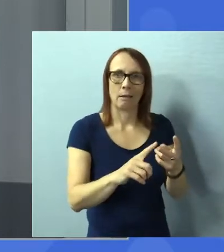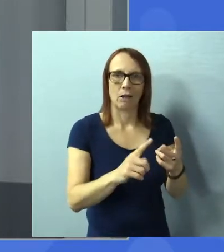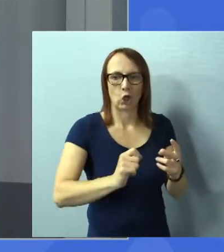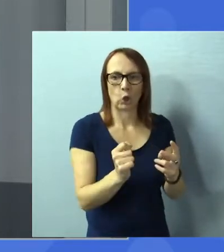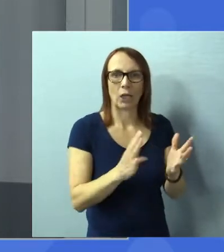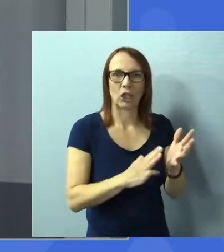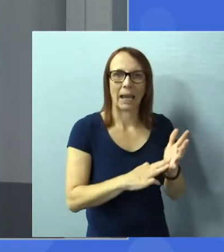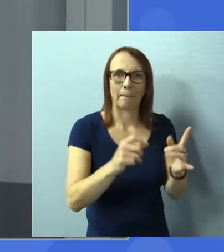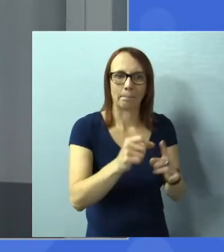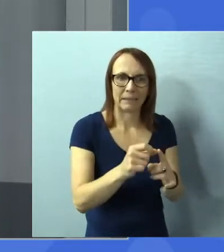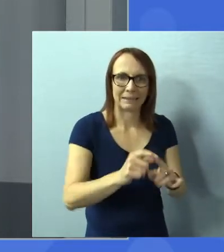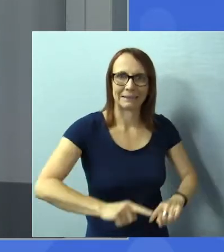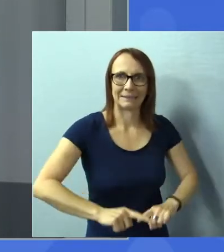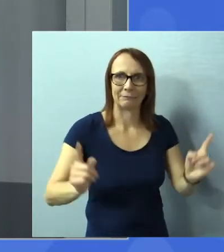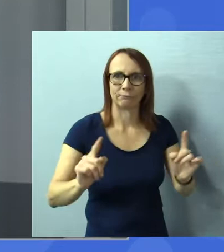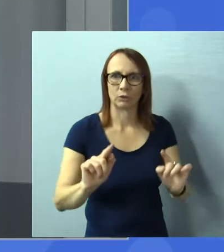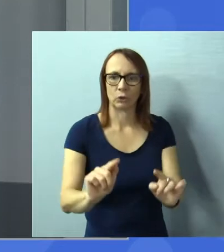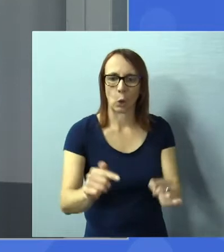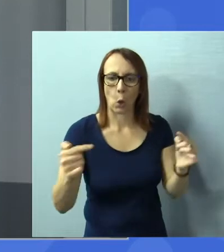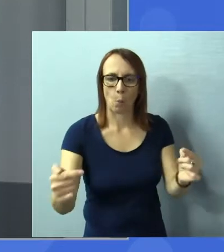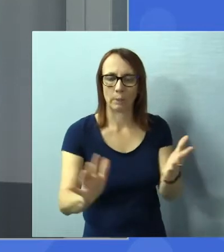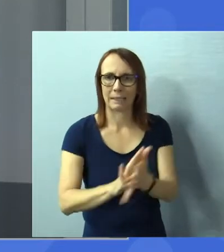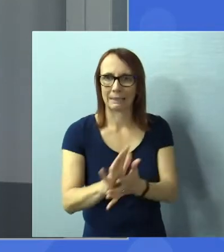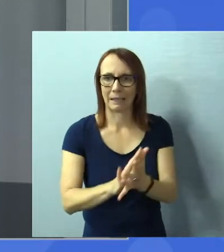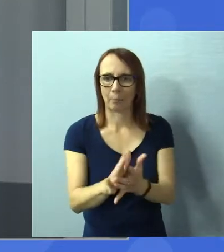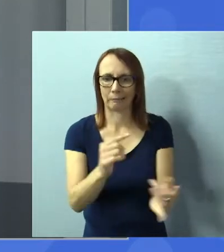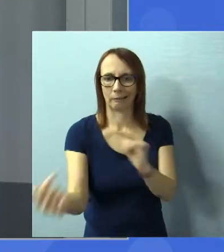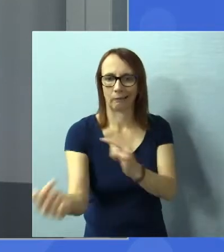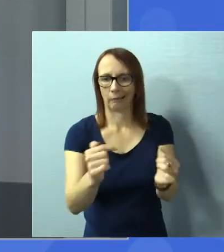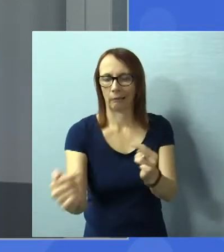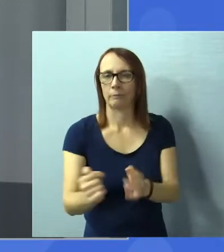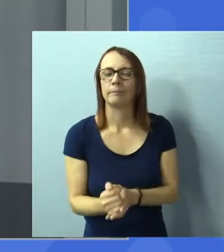constitutional disruption indeed one week after the general election the